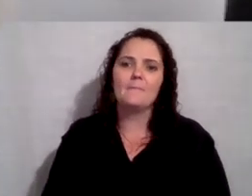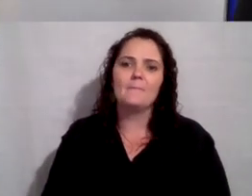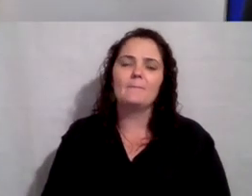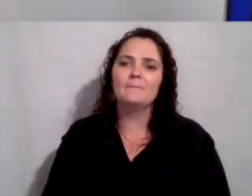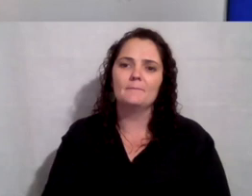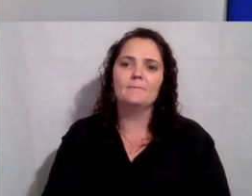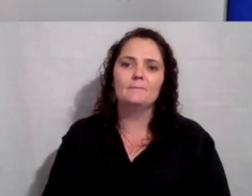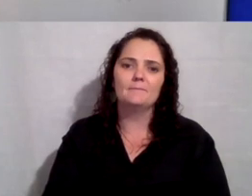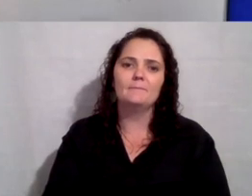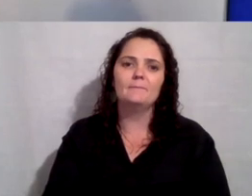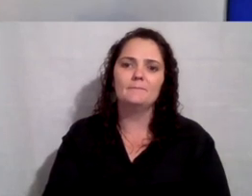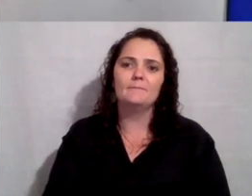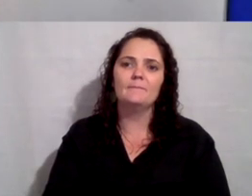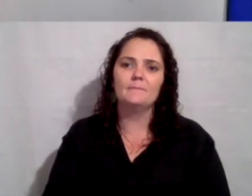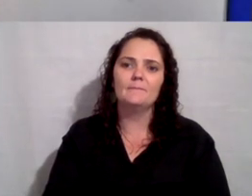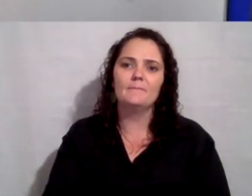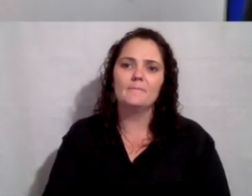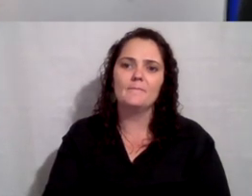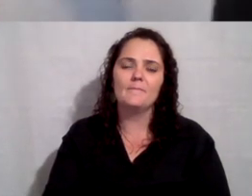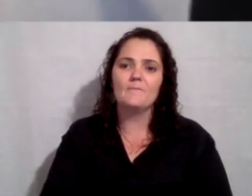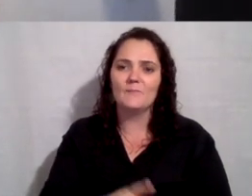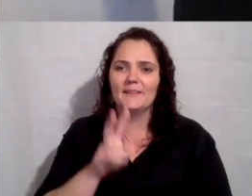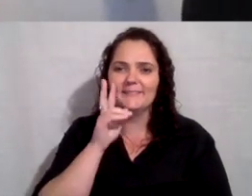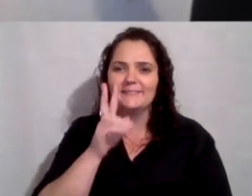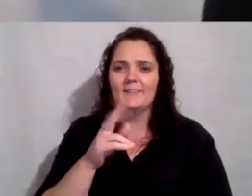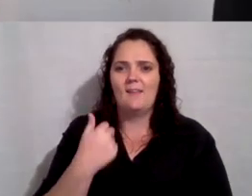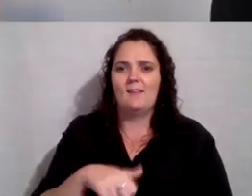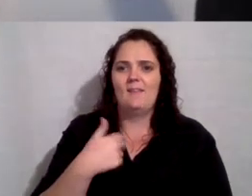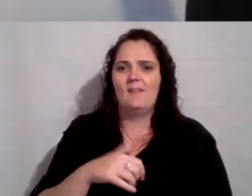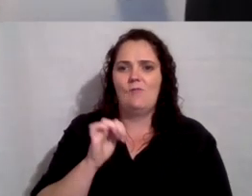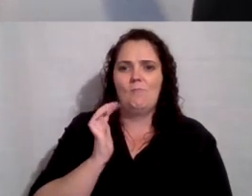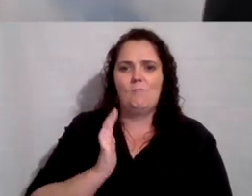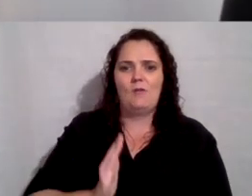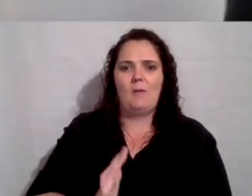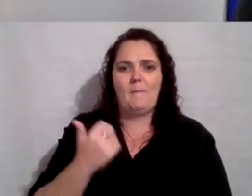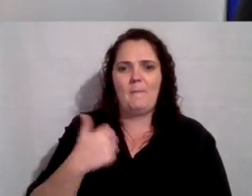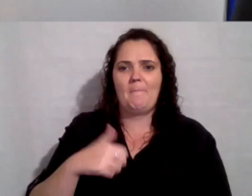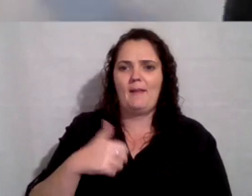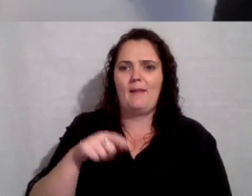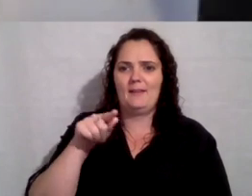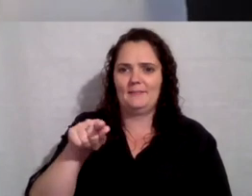So you should now start to see that side of her body, the light start to emerge out of the dark.